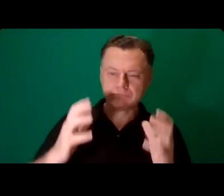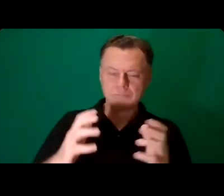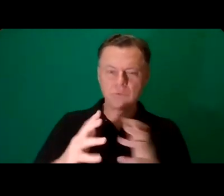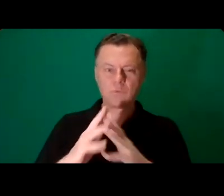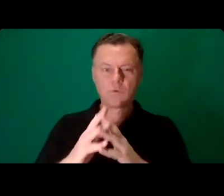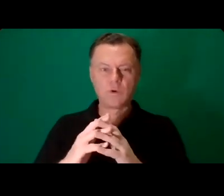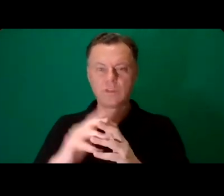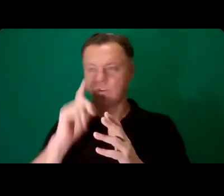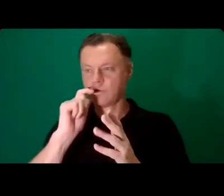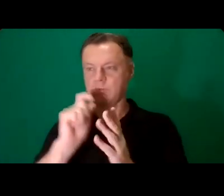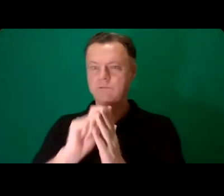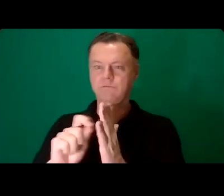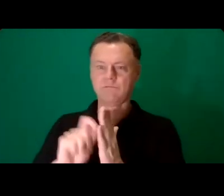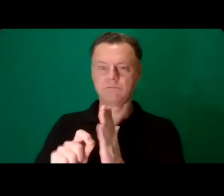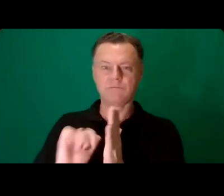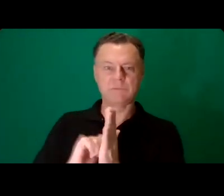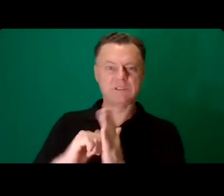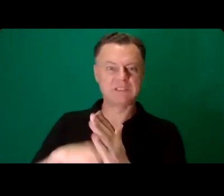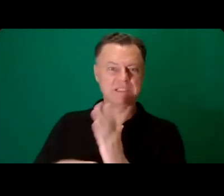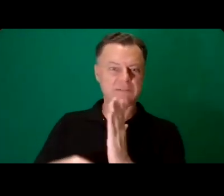in a magazine?"